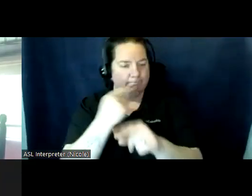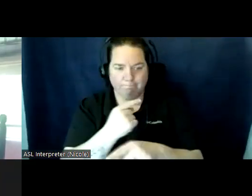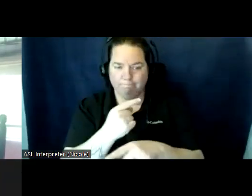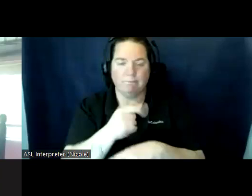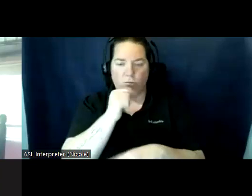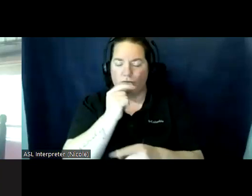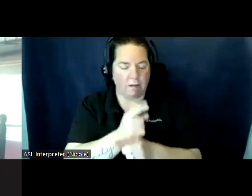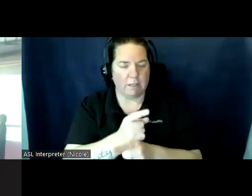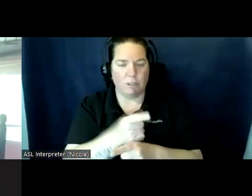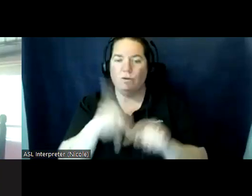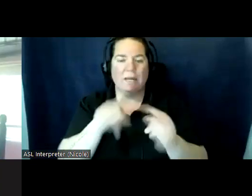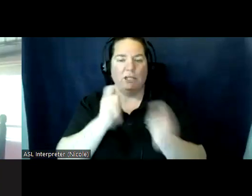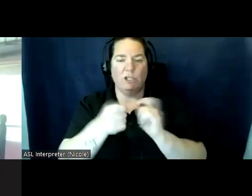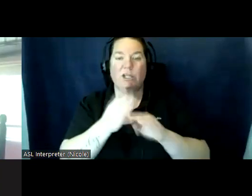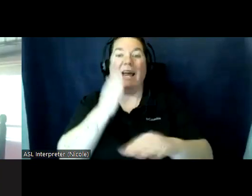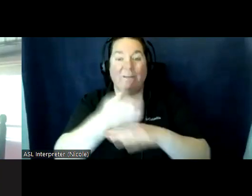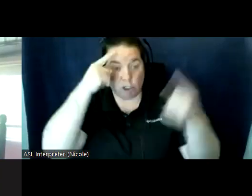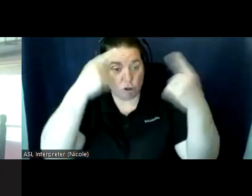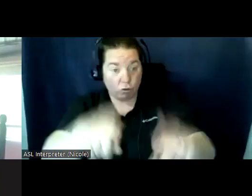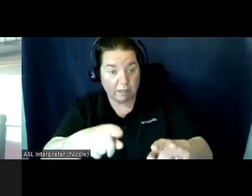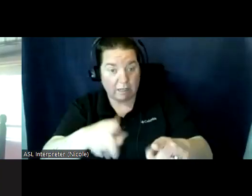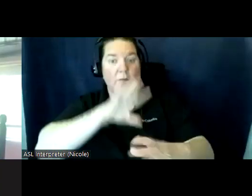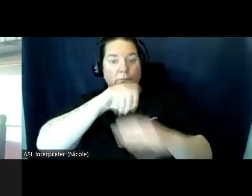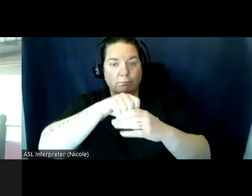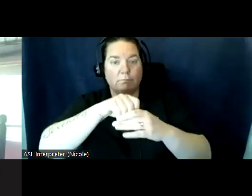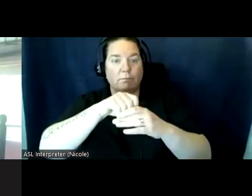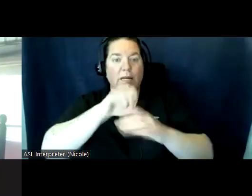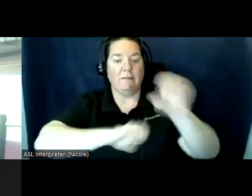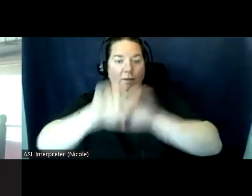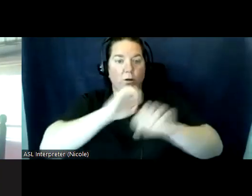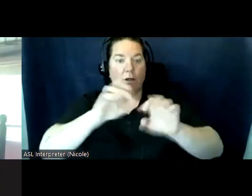agreement after you agreed and it became part of the eval report. No, I agree with Stephanie. You